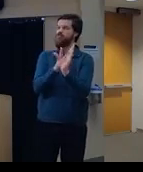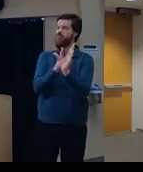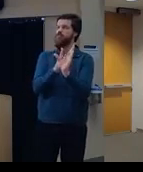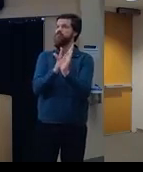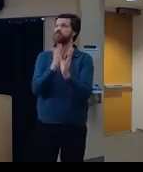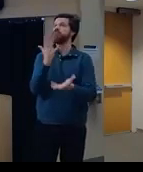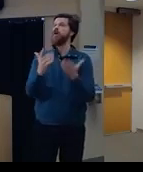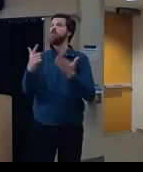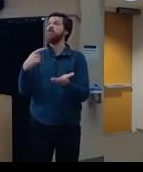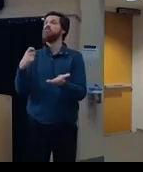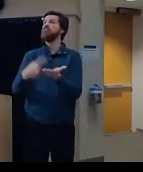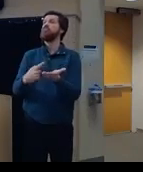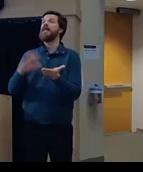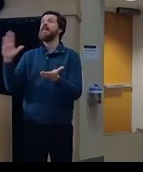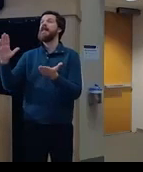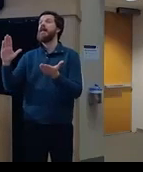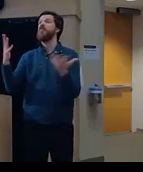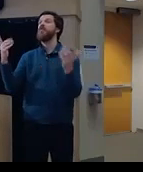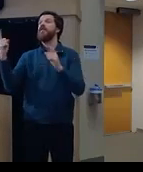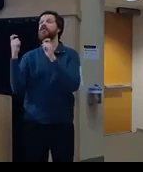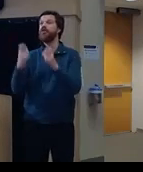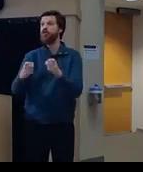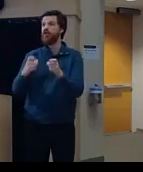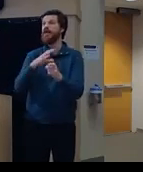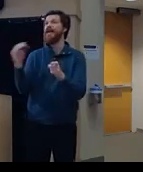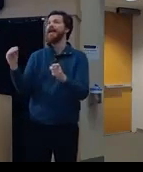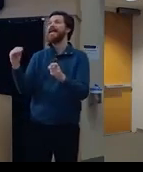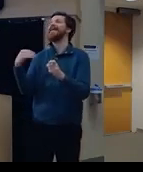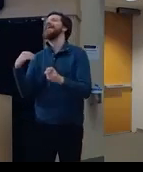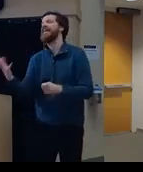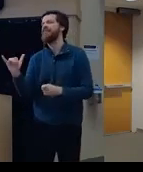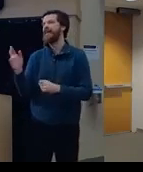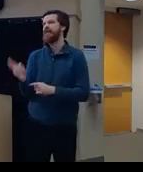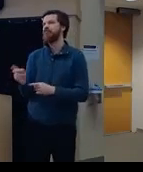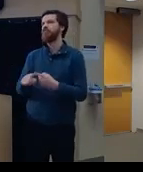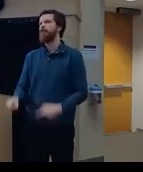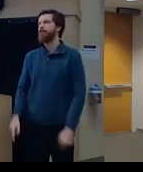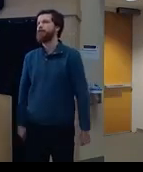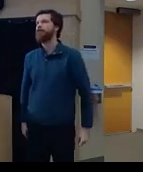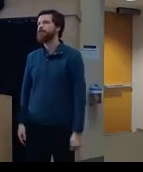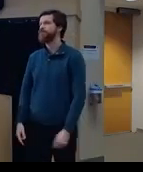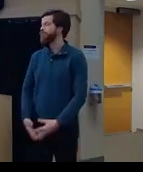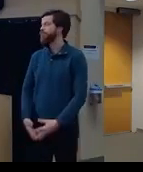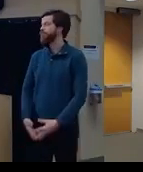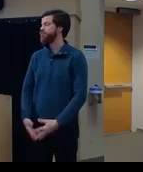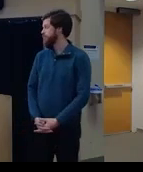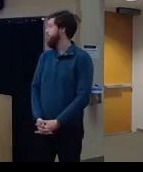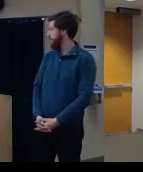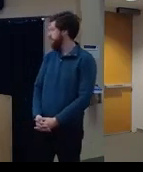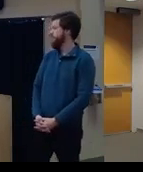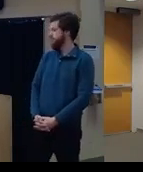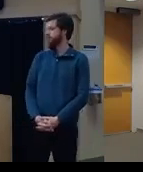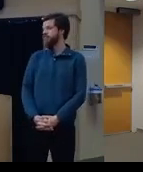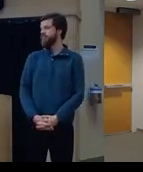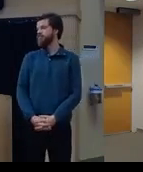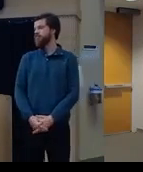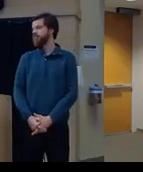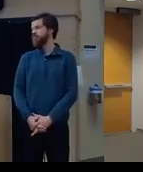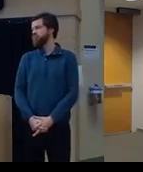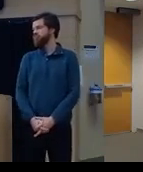to their contributions and the way forward given that history for them well yes uh one of the the